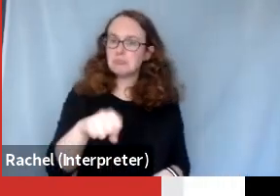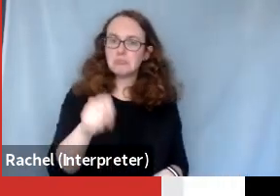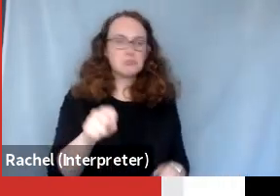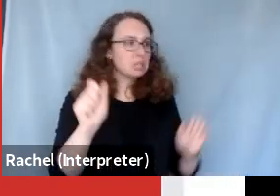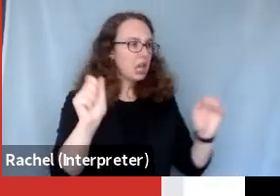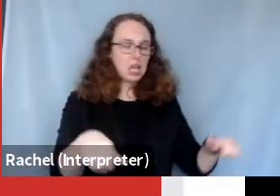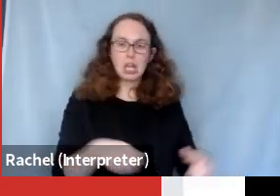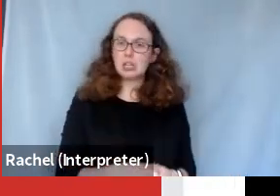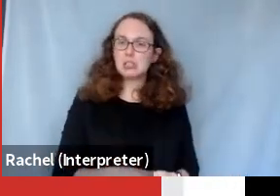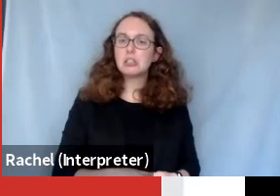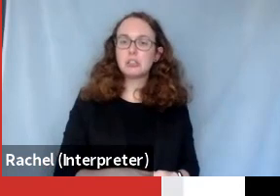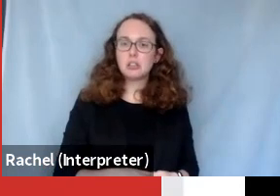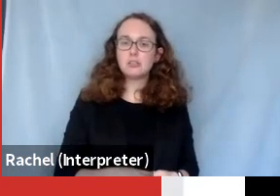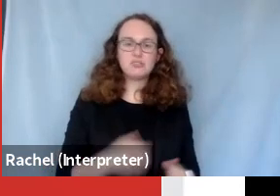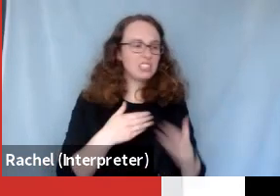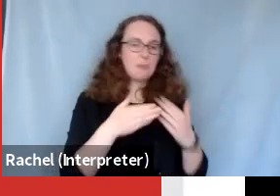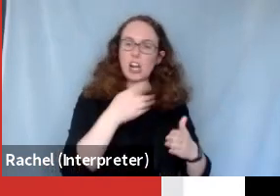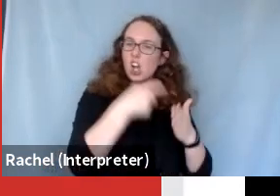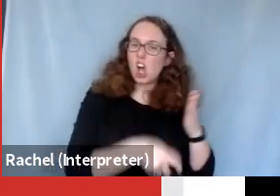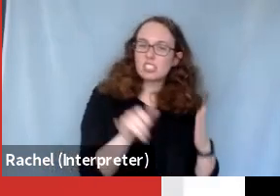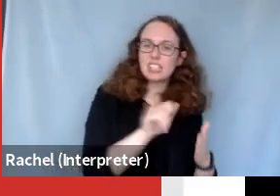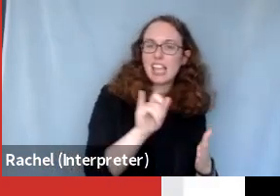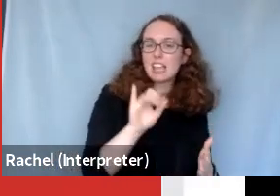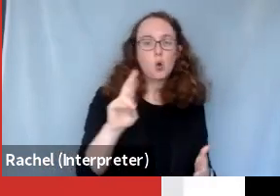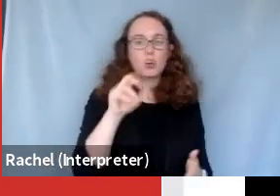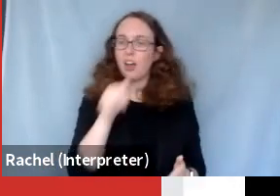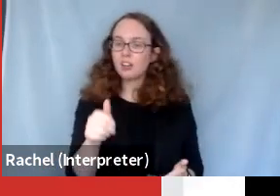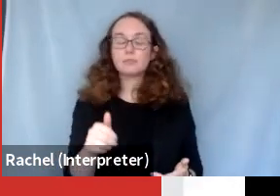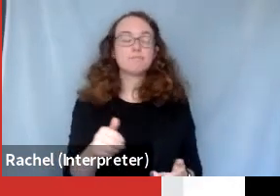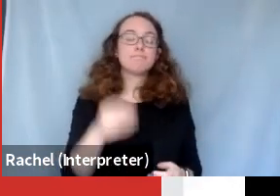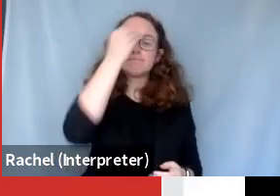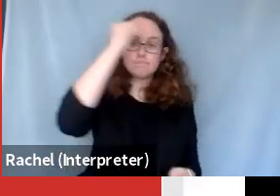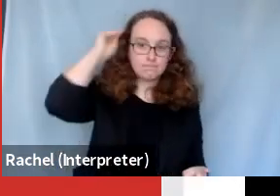Just keep in mind we have a seven day return policy on